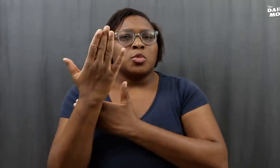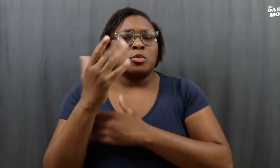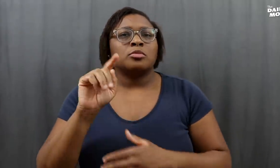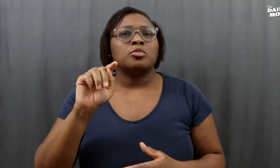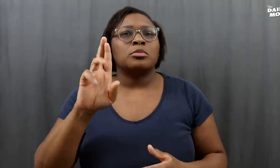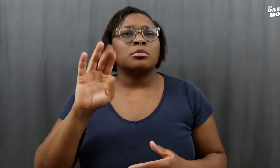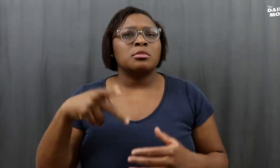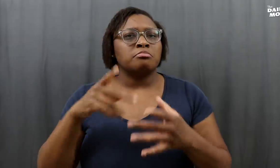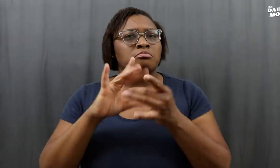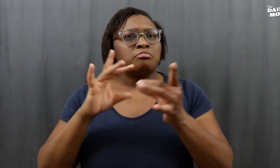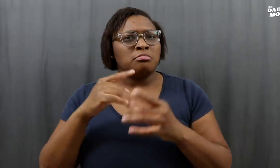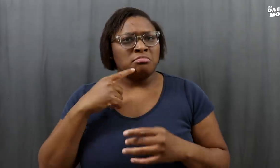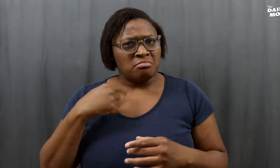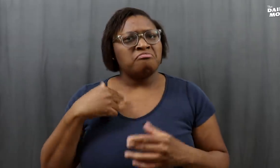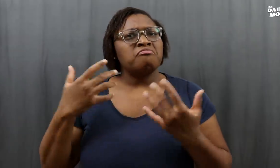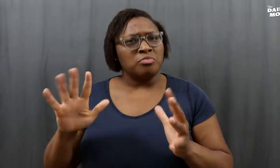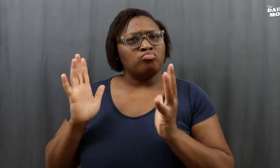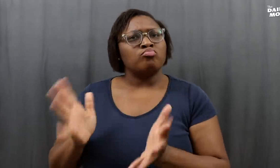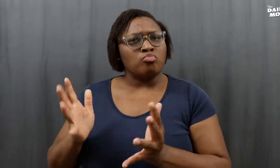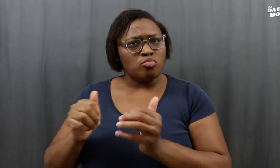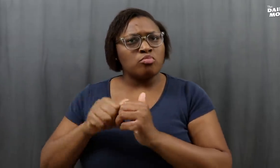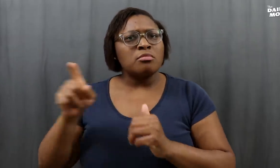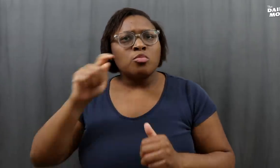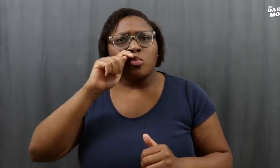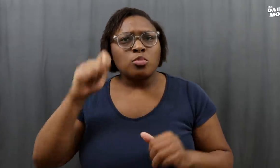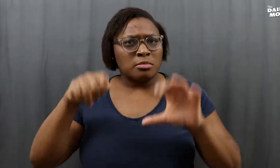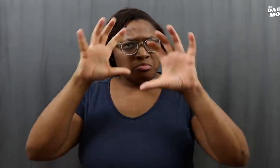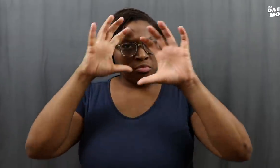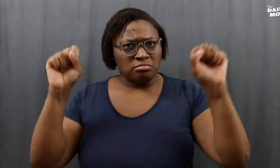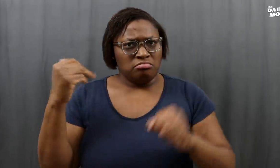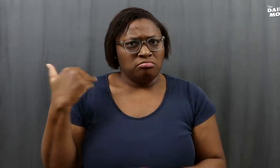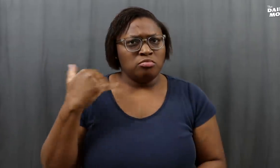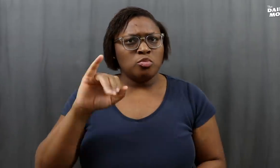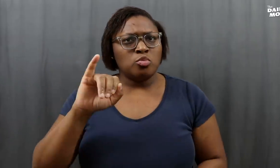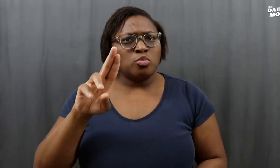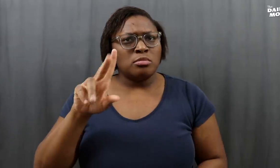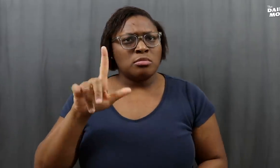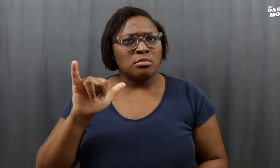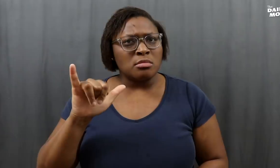he did talk with the Ukrainian president in July about